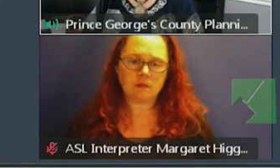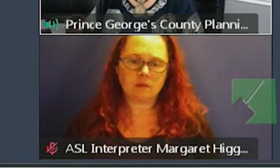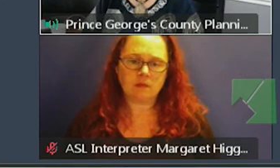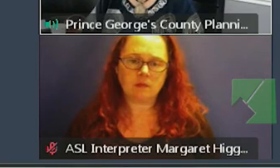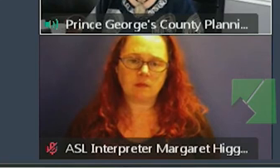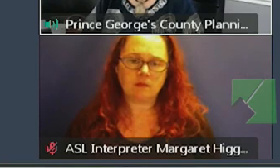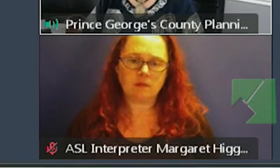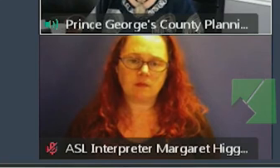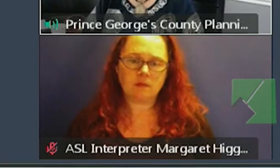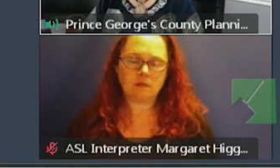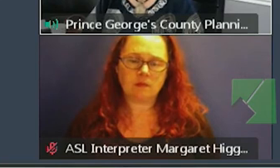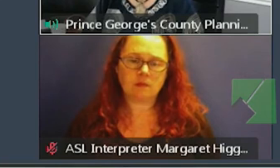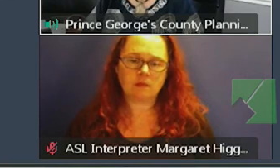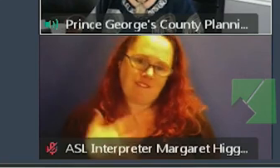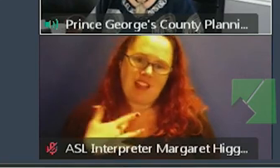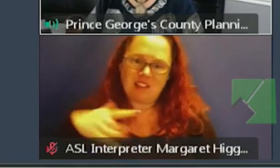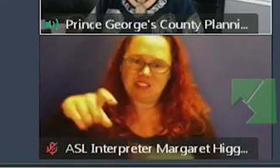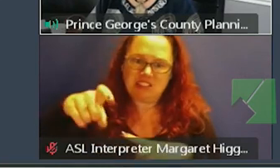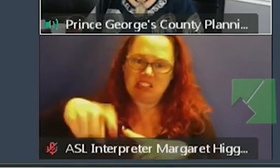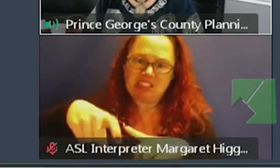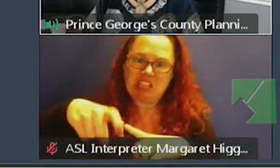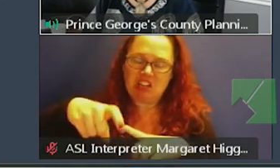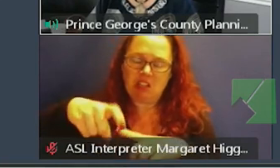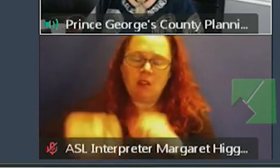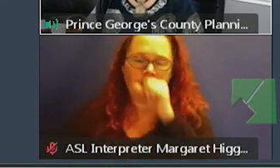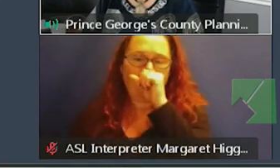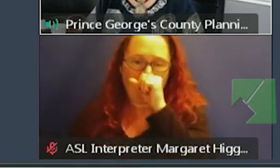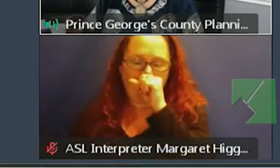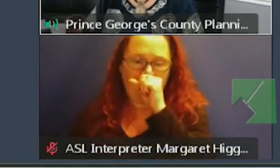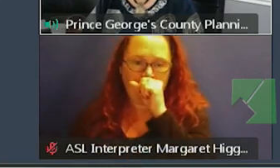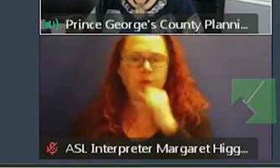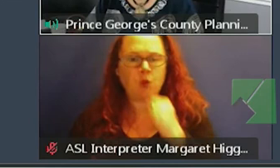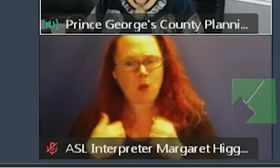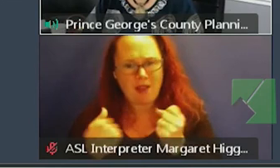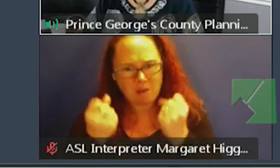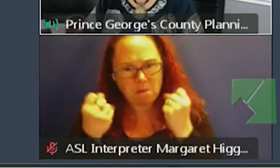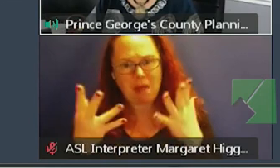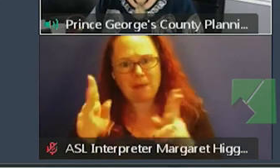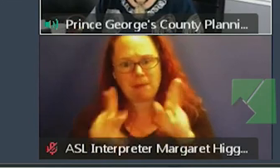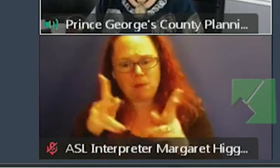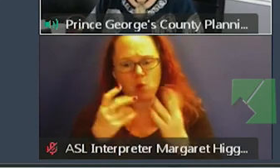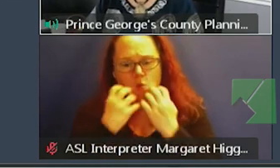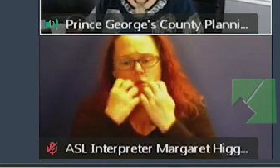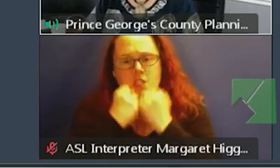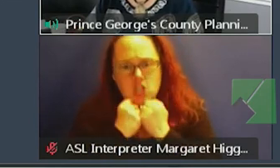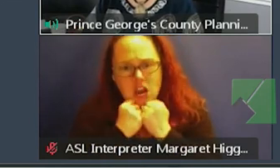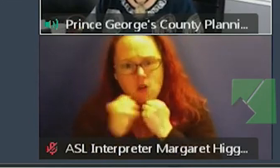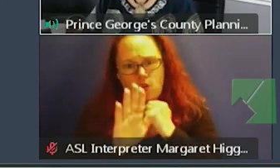More and more and more necessary. We have the number of people who care about their community. Understandably.